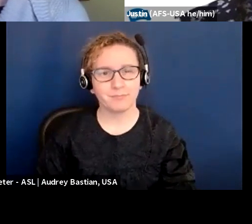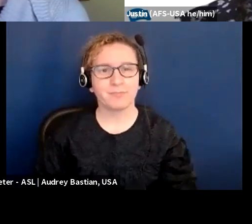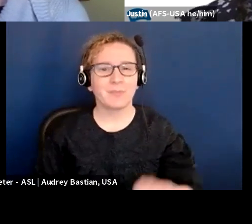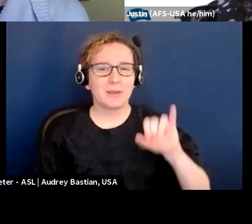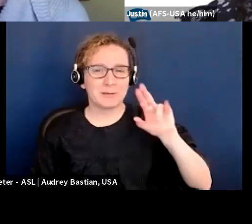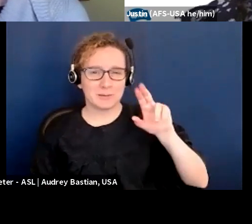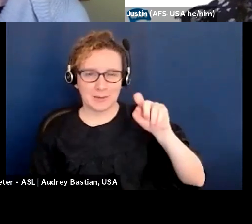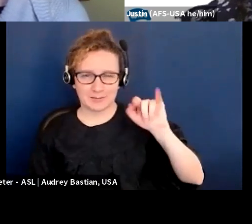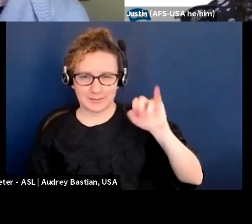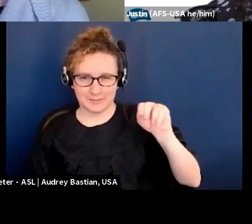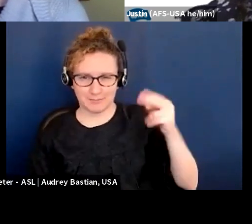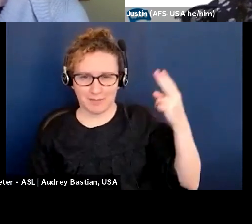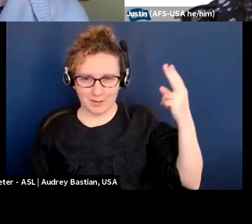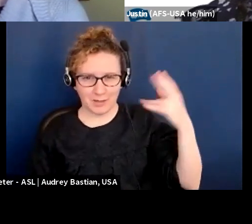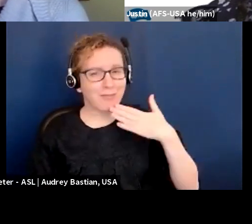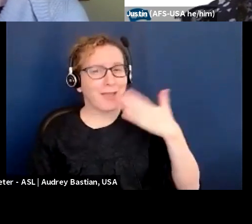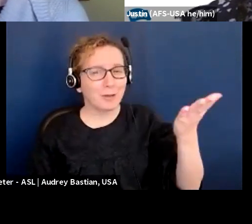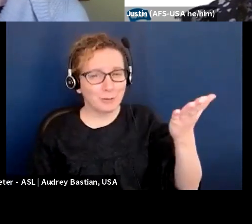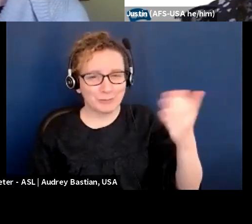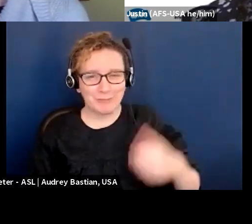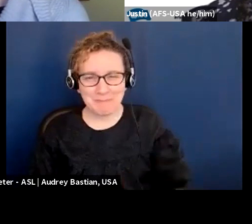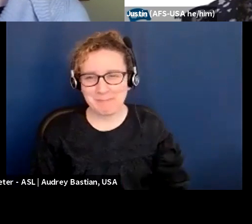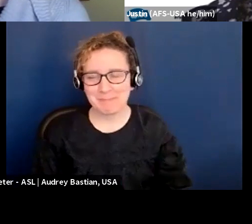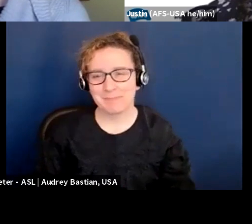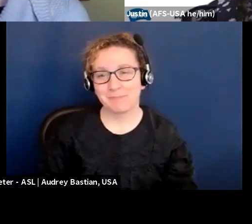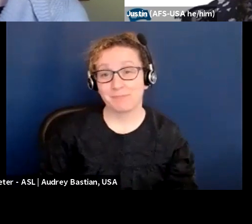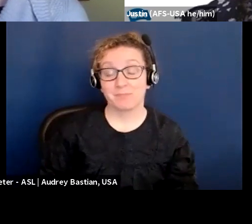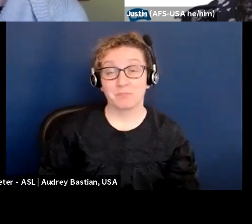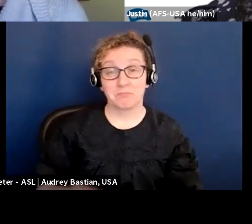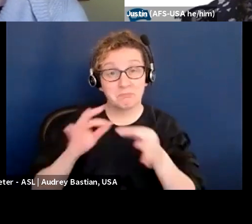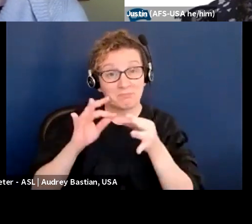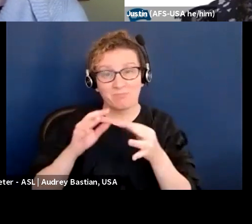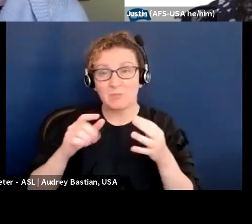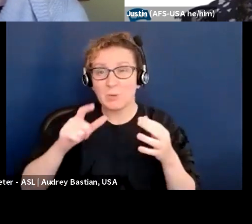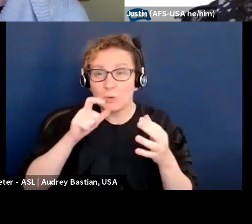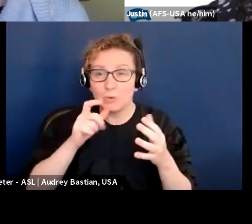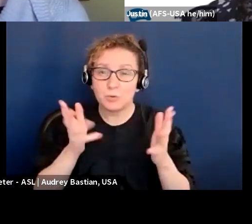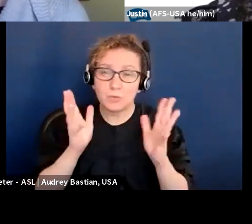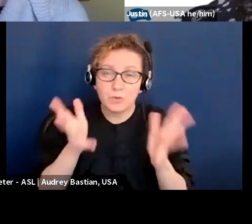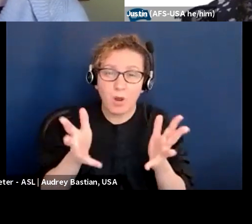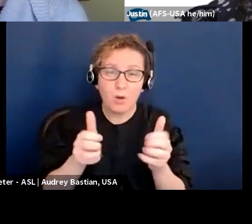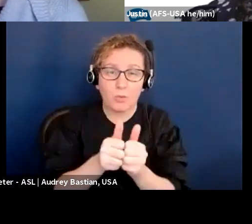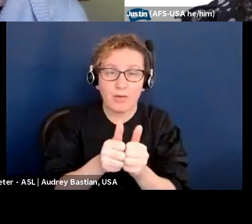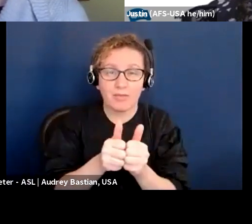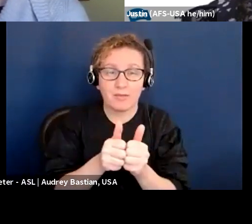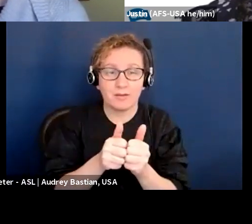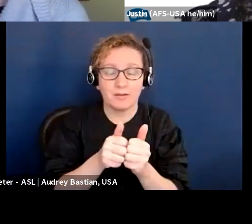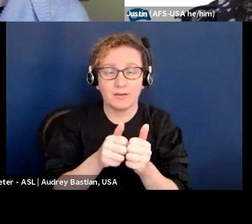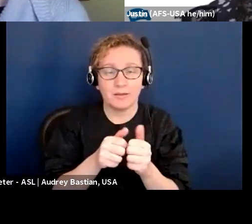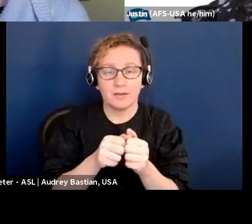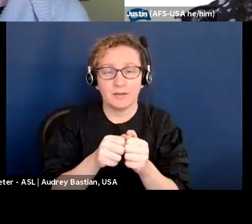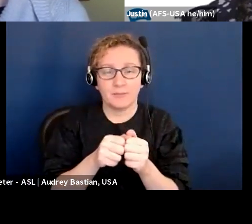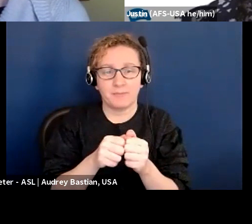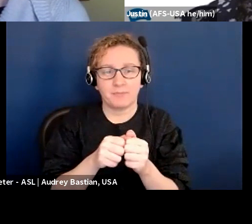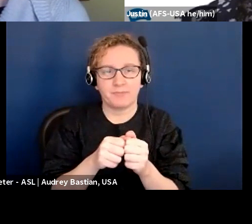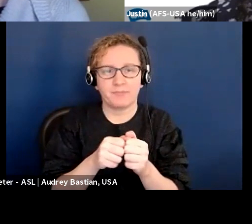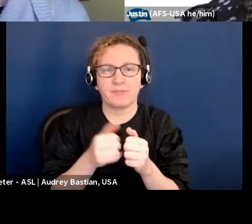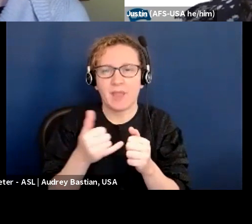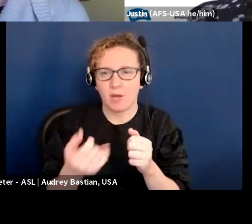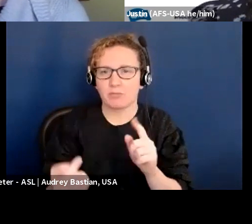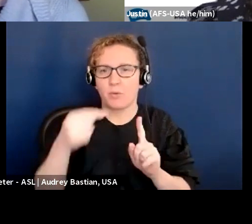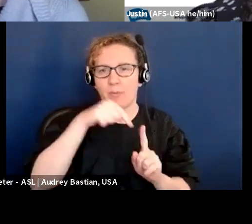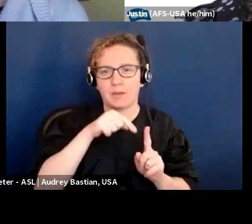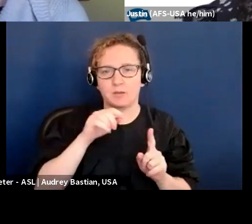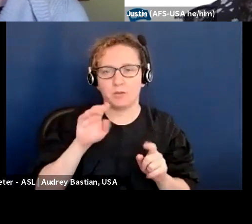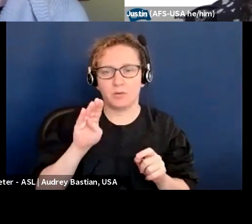is great. We have talked about who you may talk to. I want to go back to Brittany. You